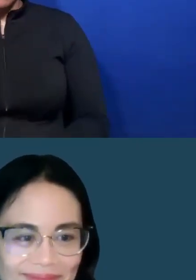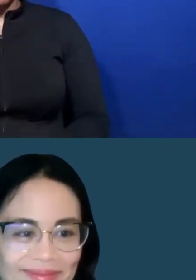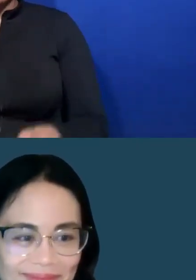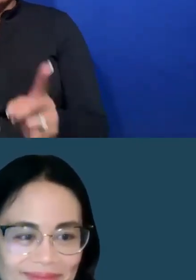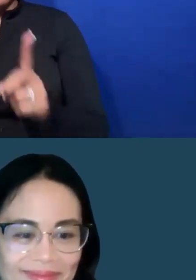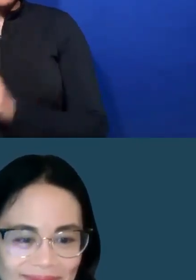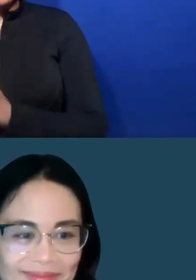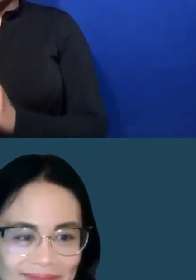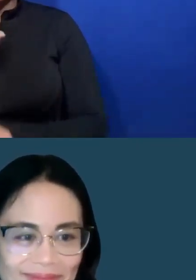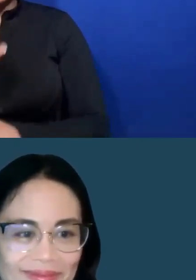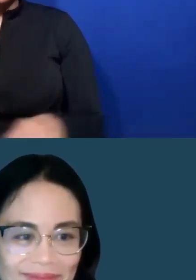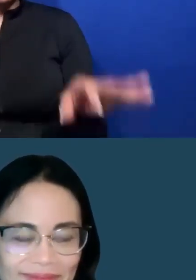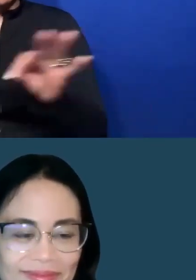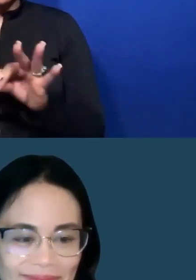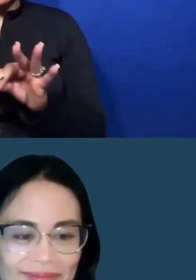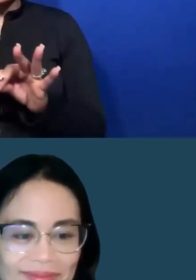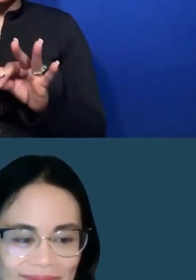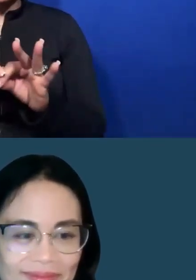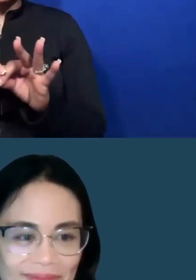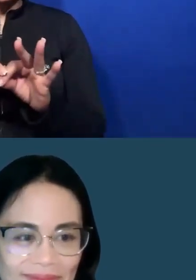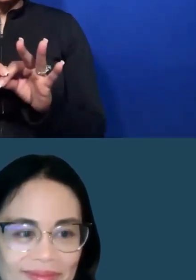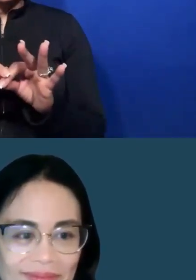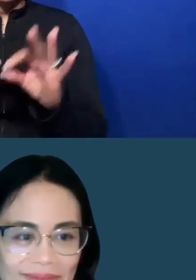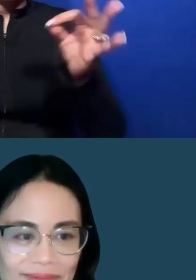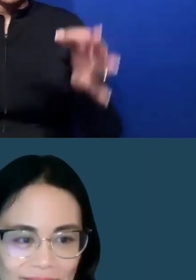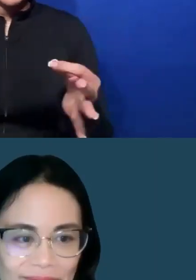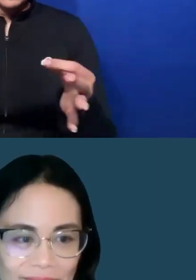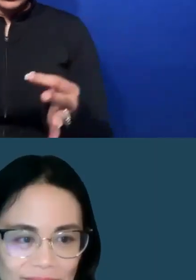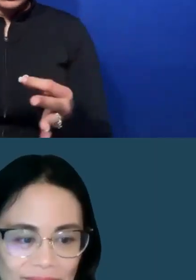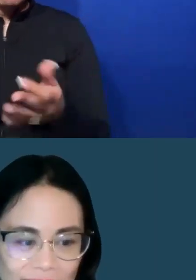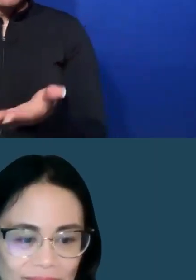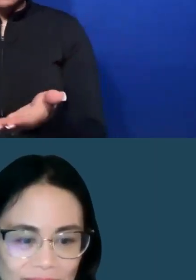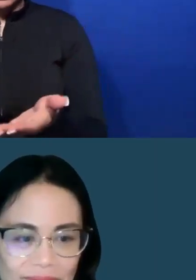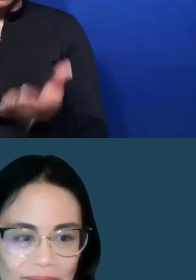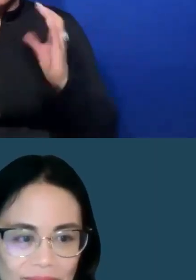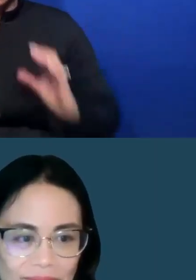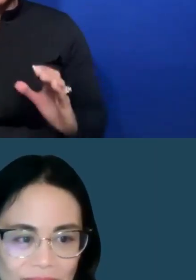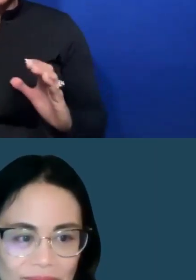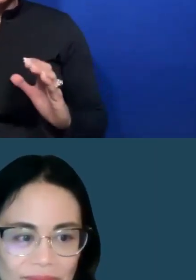especially as regional center consumers, to share your perspective on the